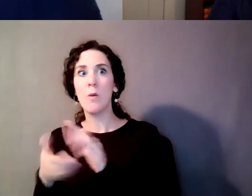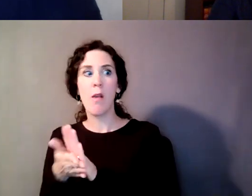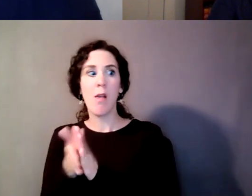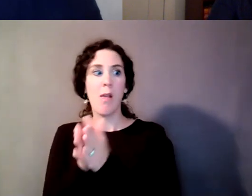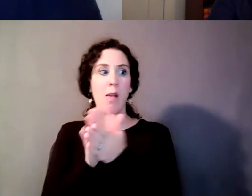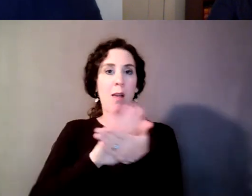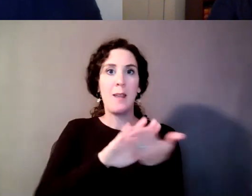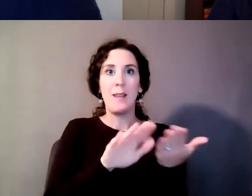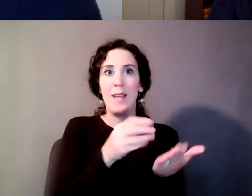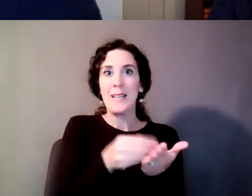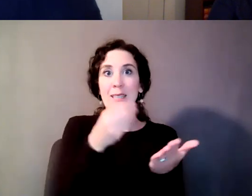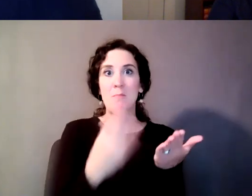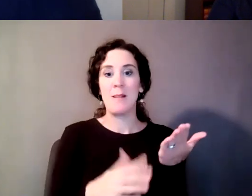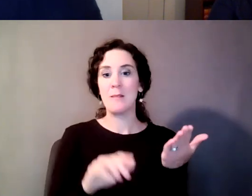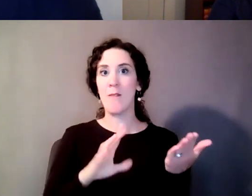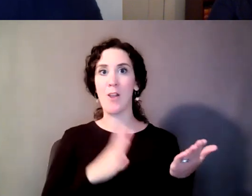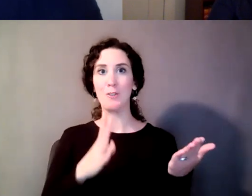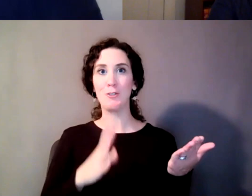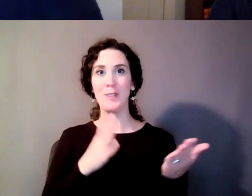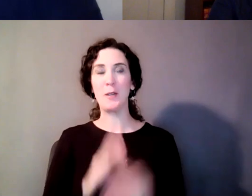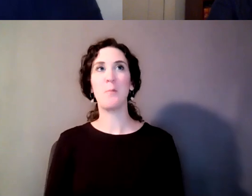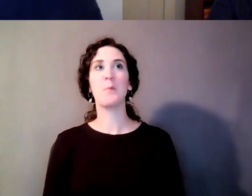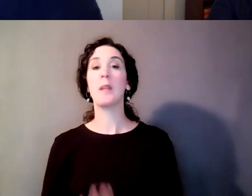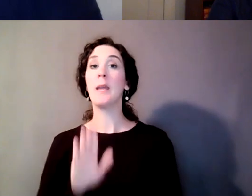luxury. Major's second career as a coffee educator